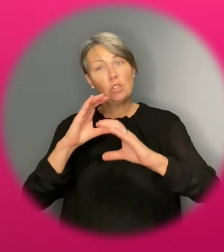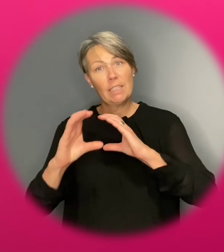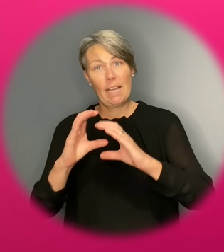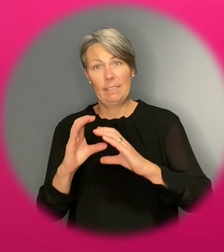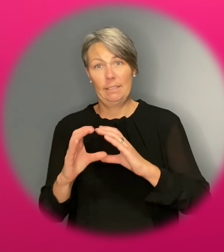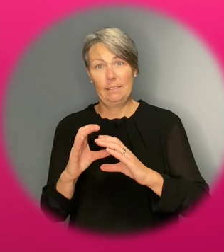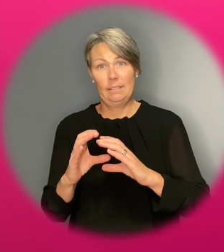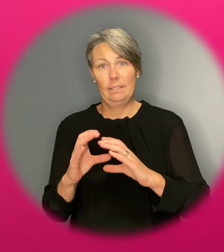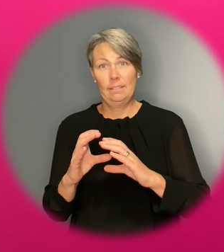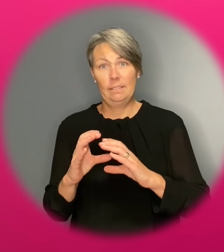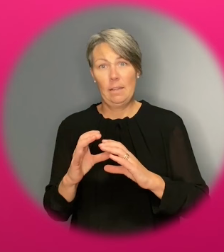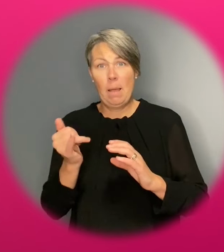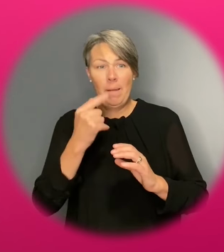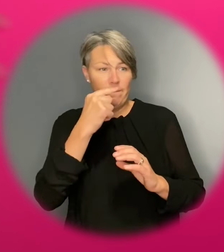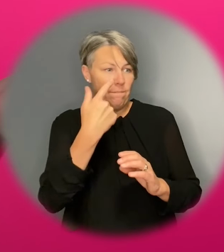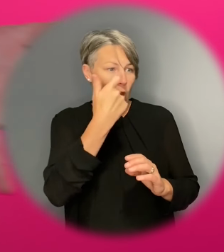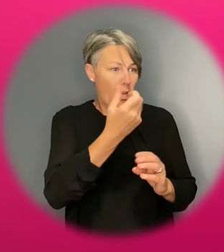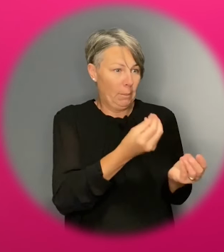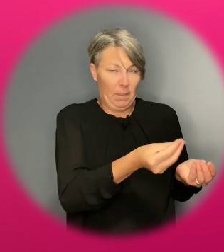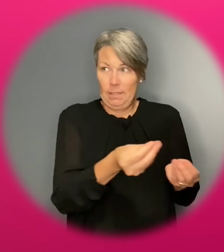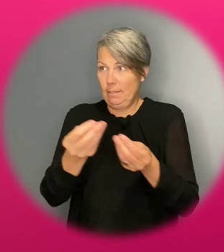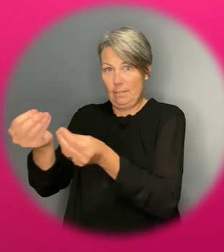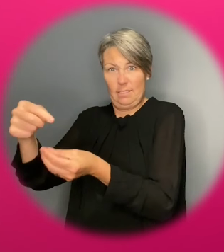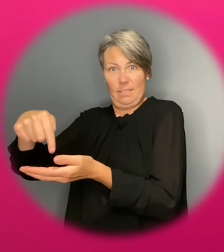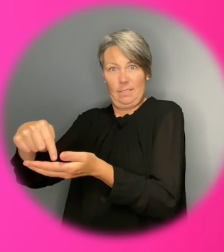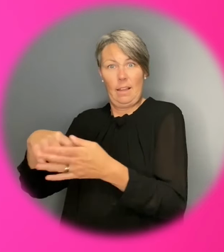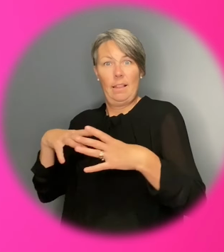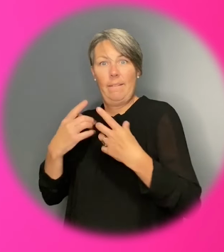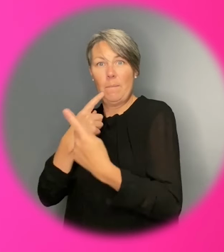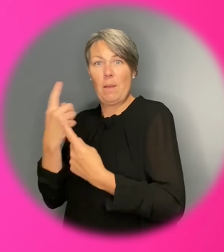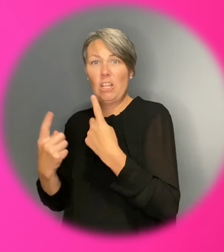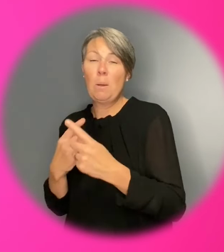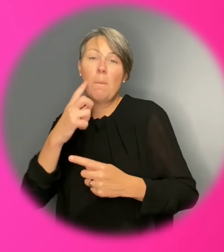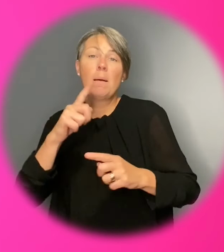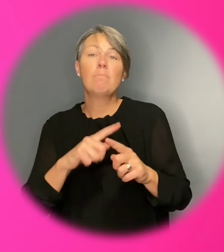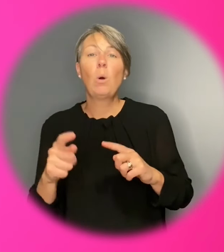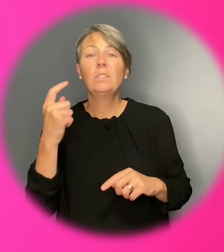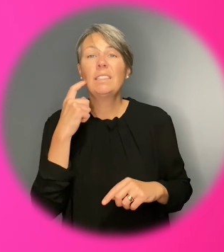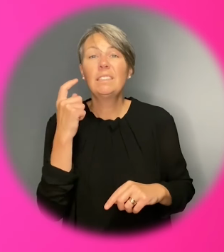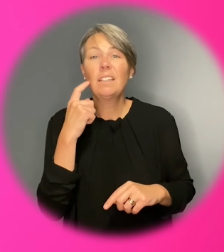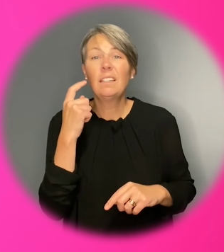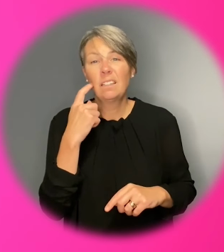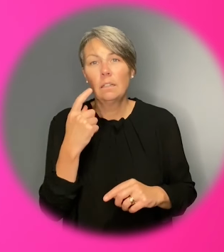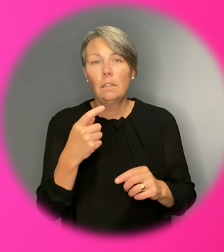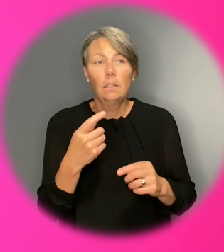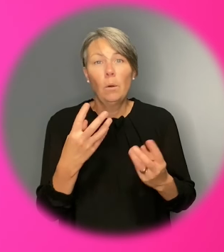The easiest thing that pops to my mind is date another Disabled person. That shouldn't have to be the fix. We shouldn't have to stick within our own